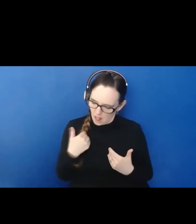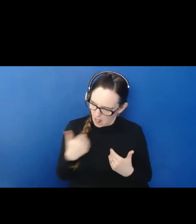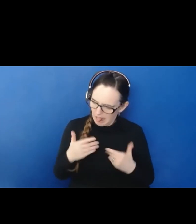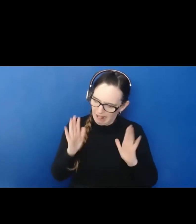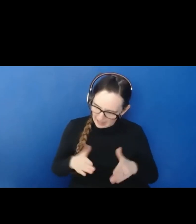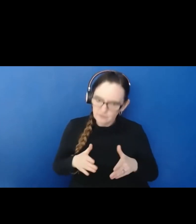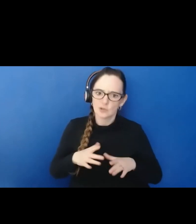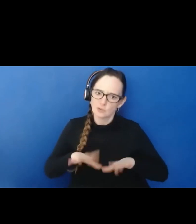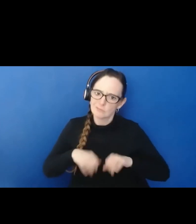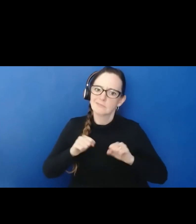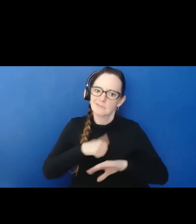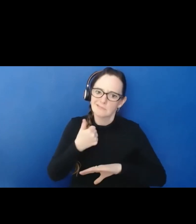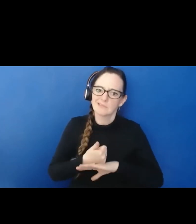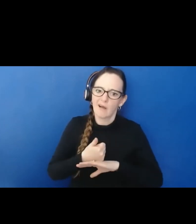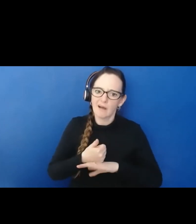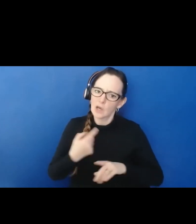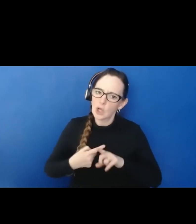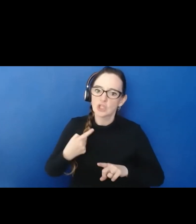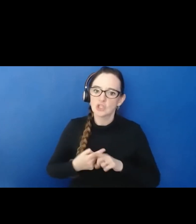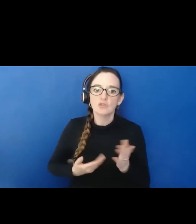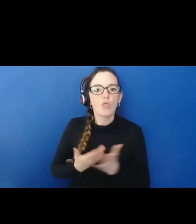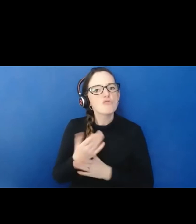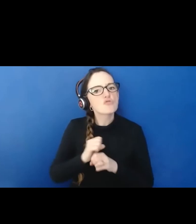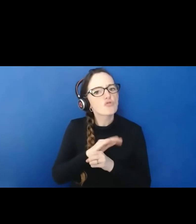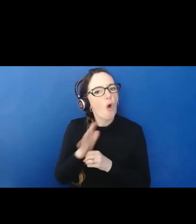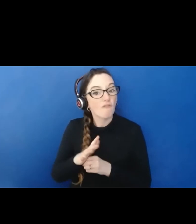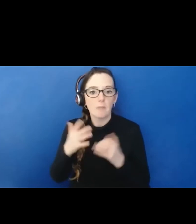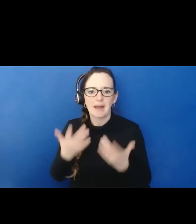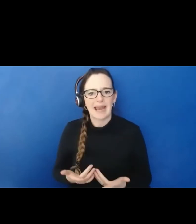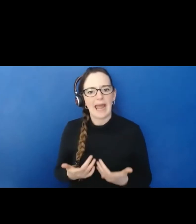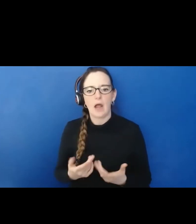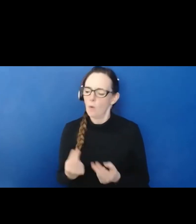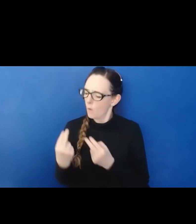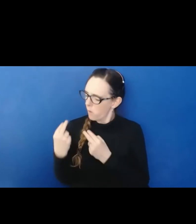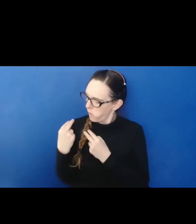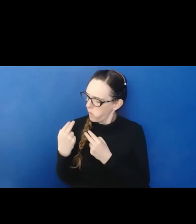And now that we want to sustain in time because we see there is much potential to produce